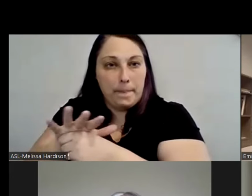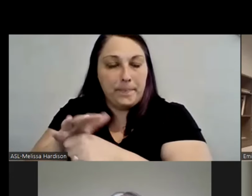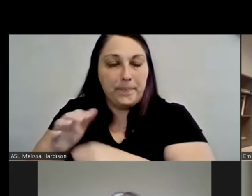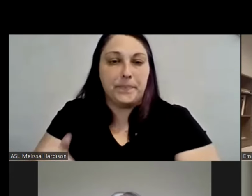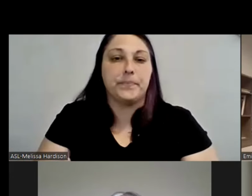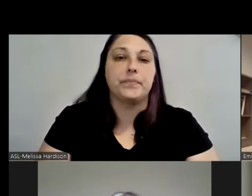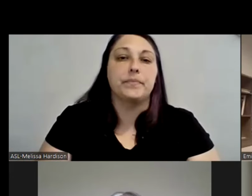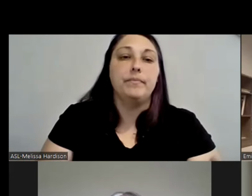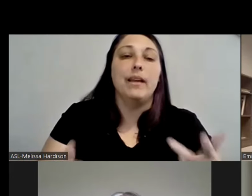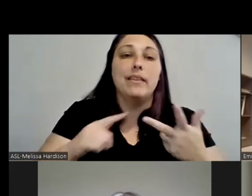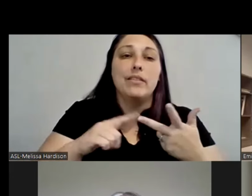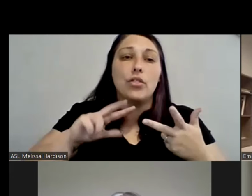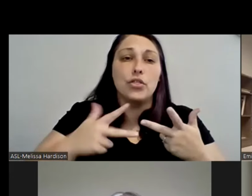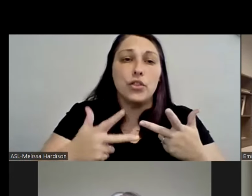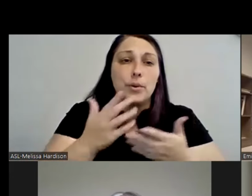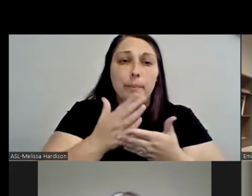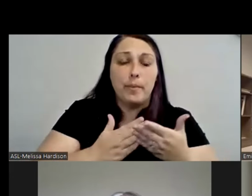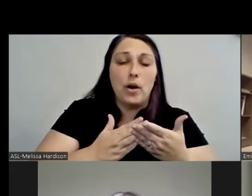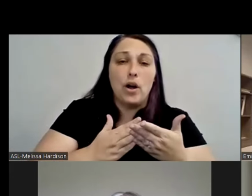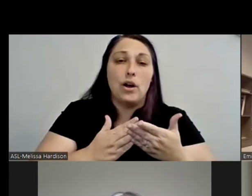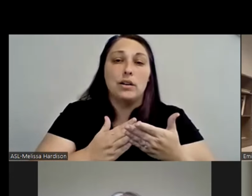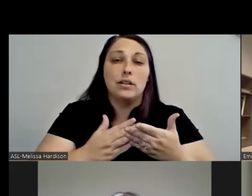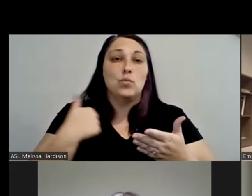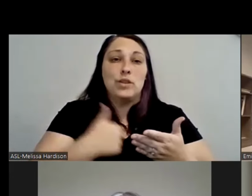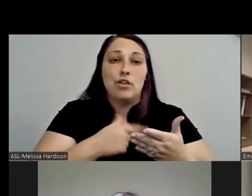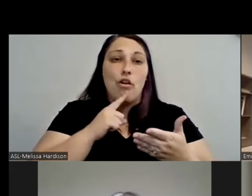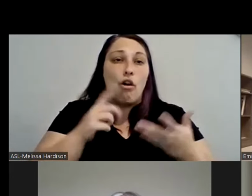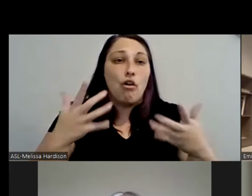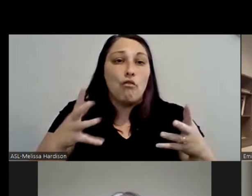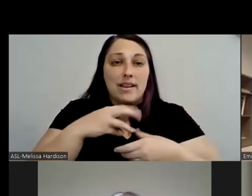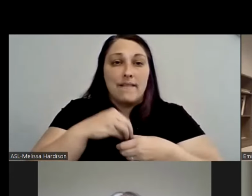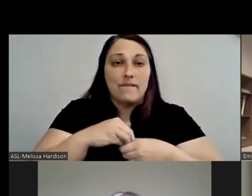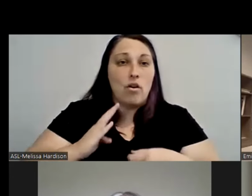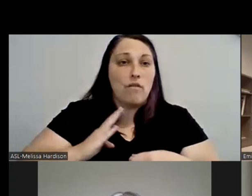And we know you're going to have a wonderful engaging hour. We are going to.